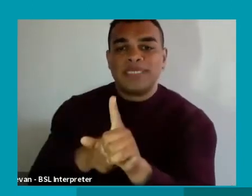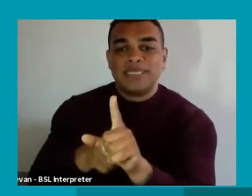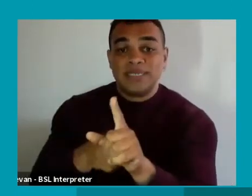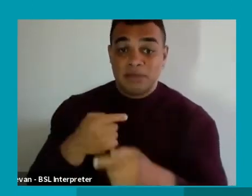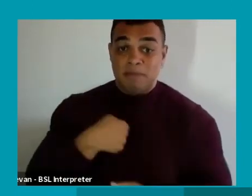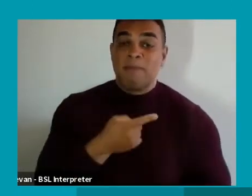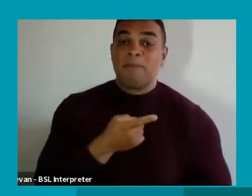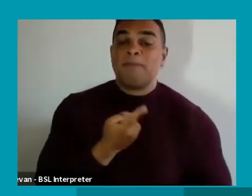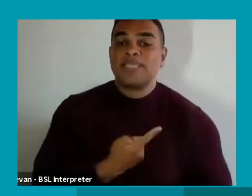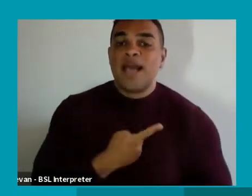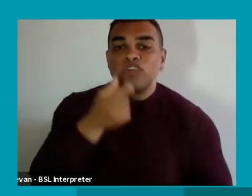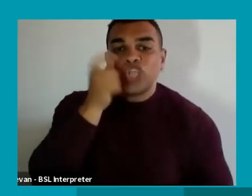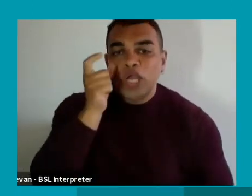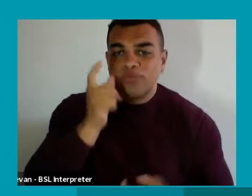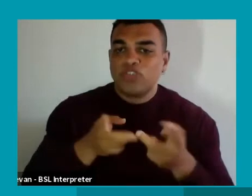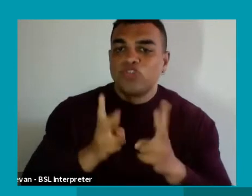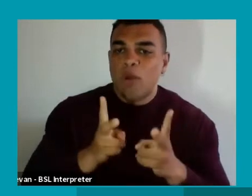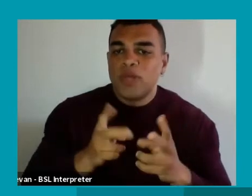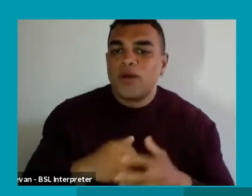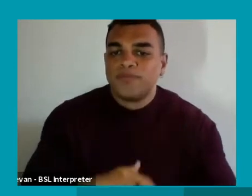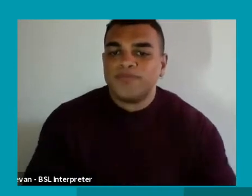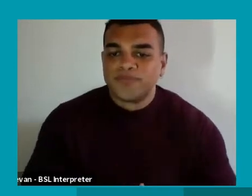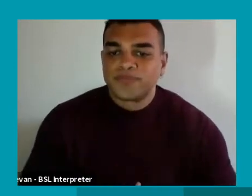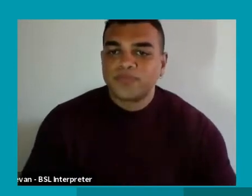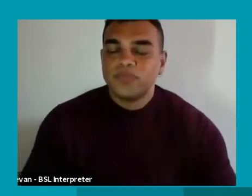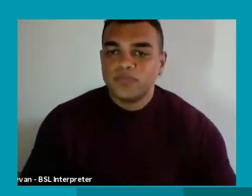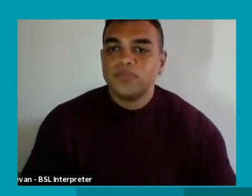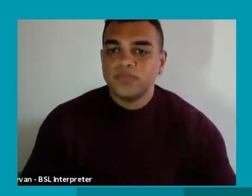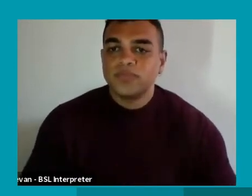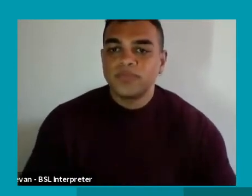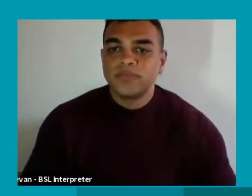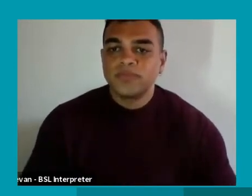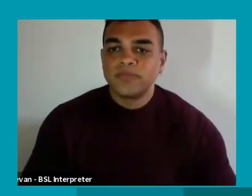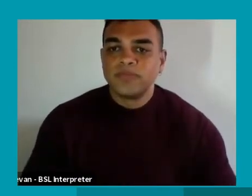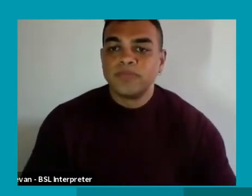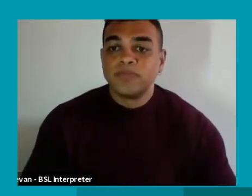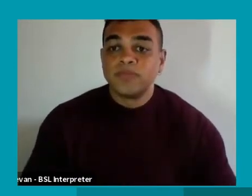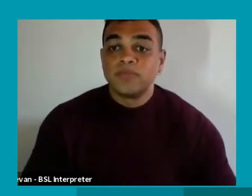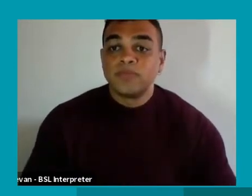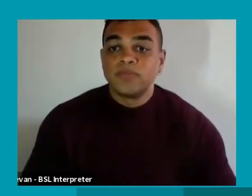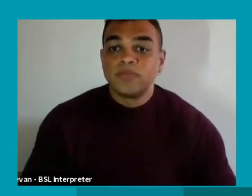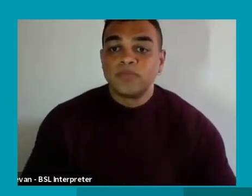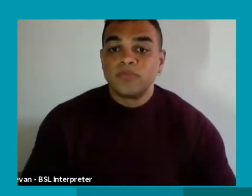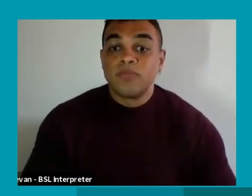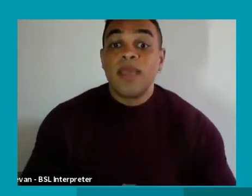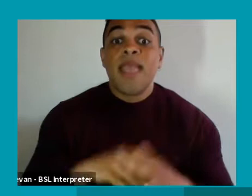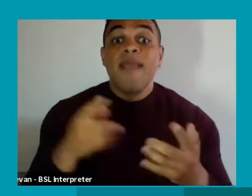interpreter and Sarah our captioner. Now, if you could let me know if you can see the captions that would be great. They are active.